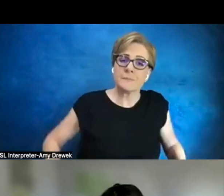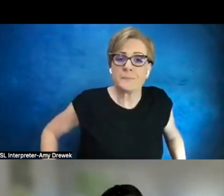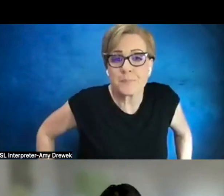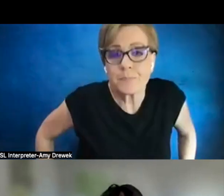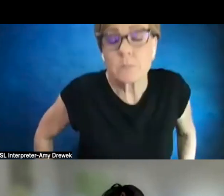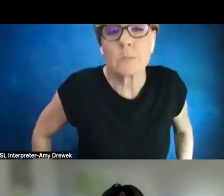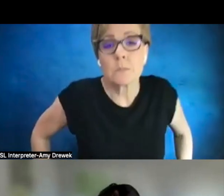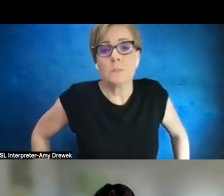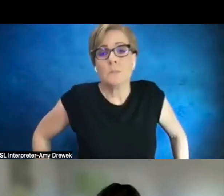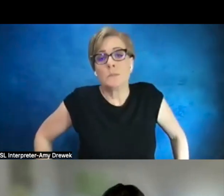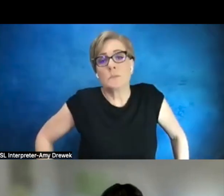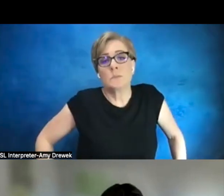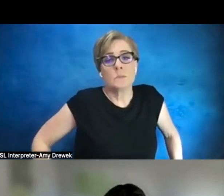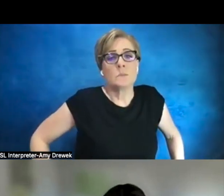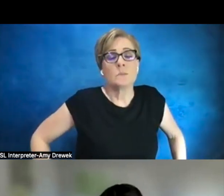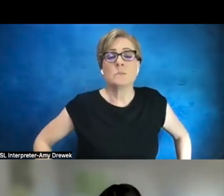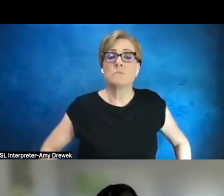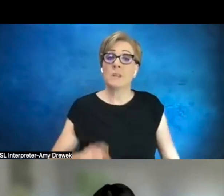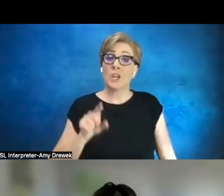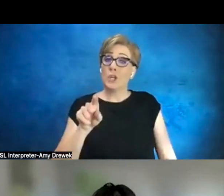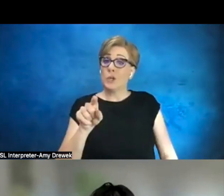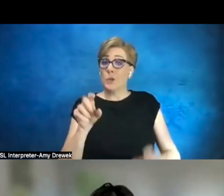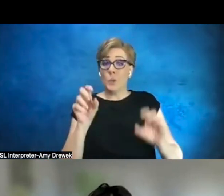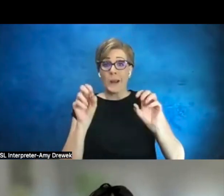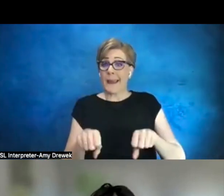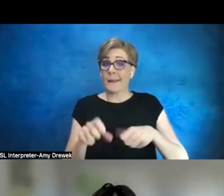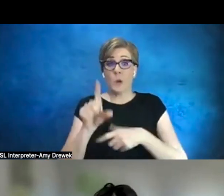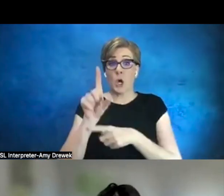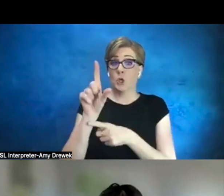different areas, right? So you can have 20 minutes as a guided mentorship conversation.